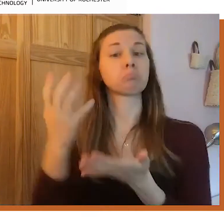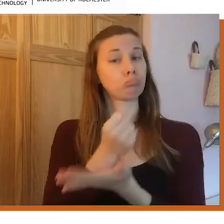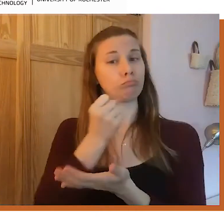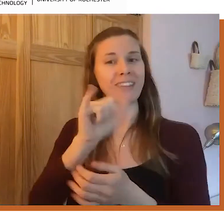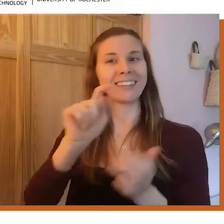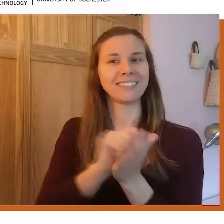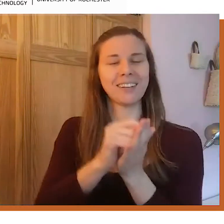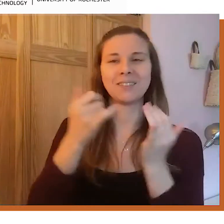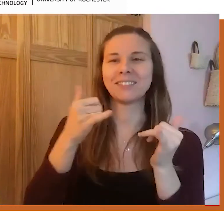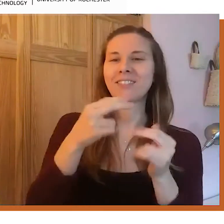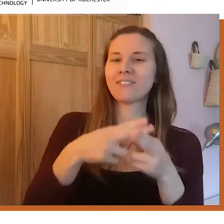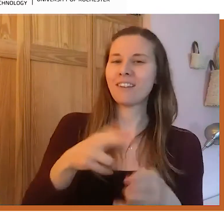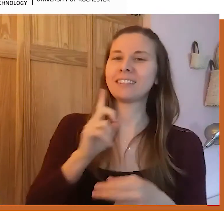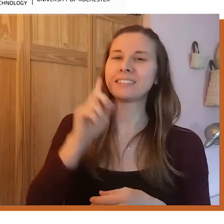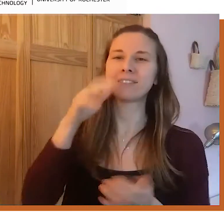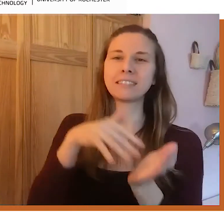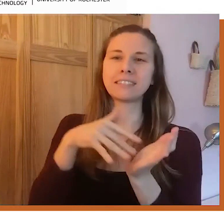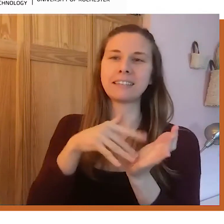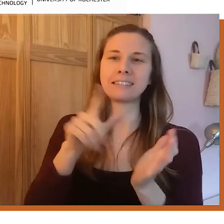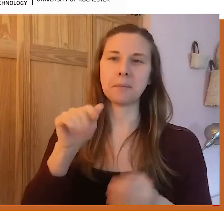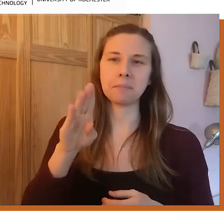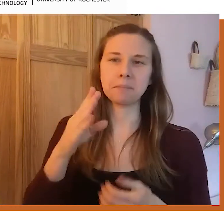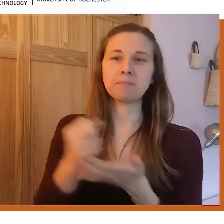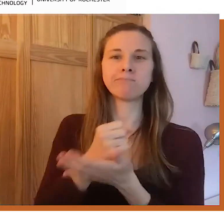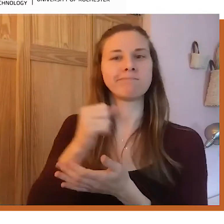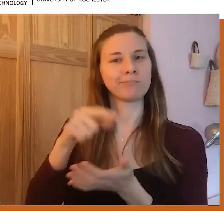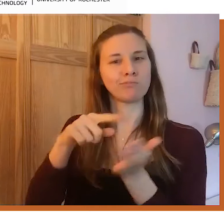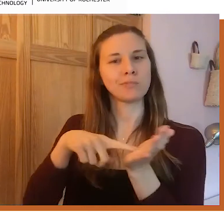At that time, Peter had the Deaf Studies Lab,